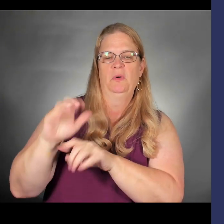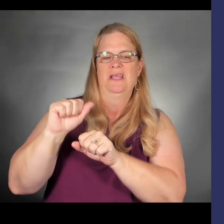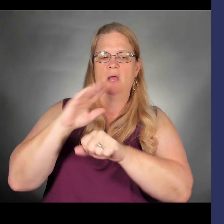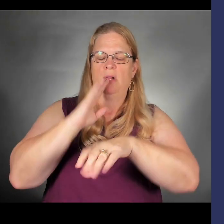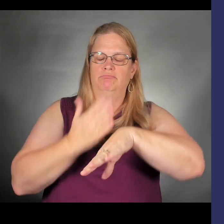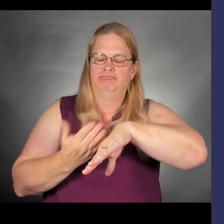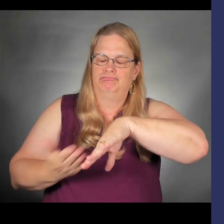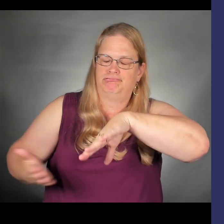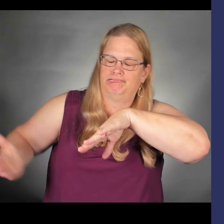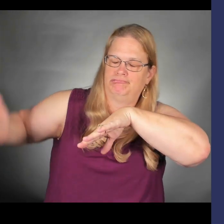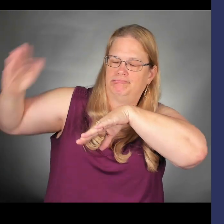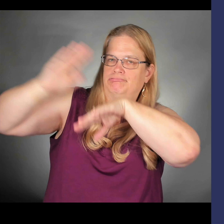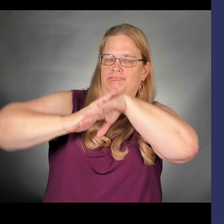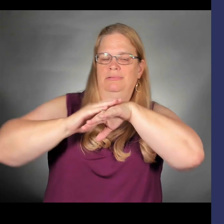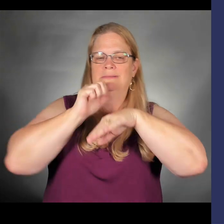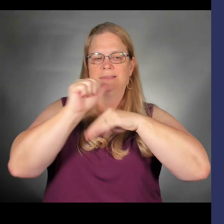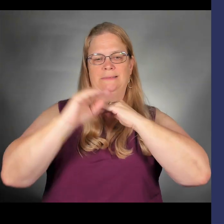Also the risk of bullying through social media